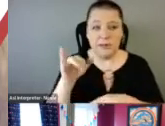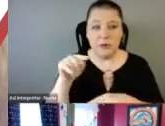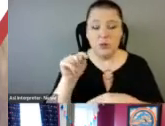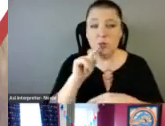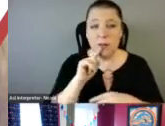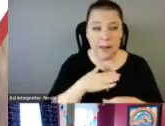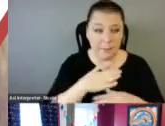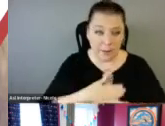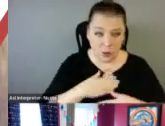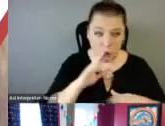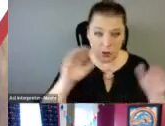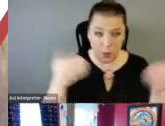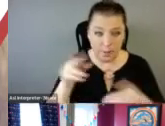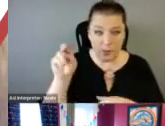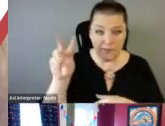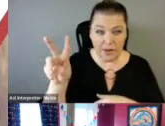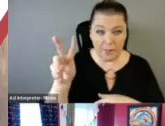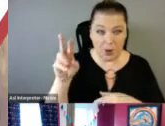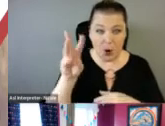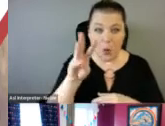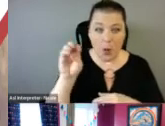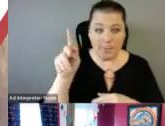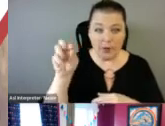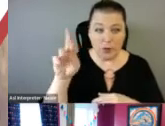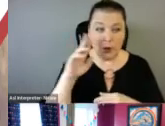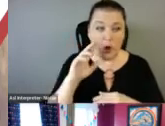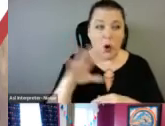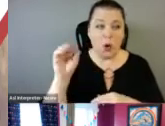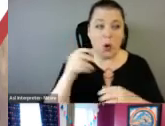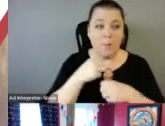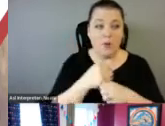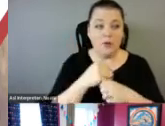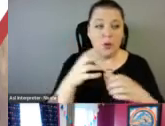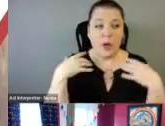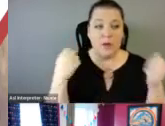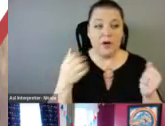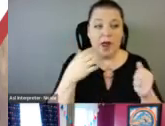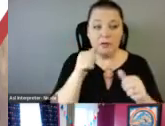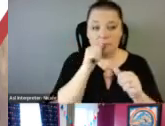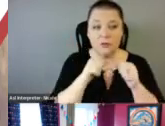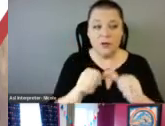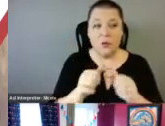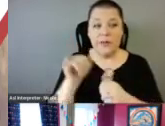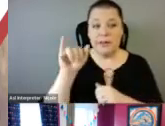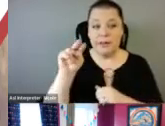November webinar: Co-Producing Recovery and Resiliency in Indiana Using Recovery Data.